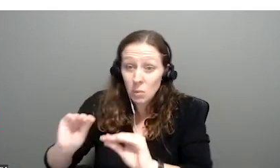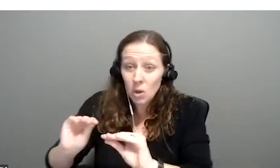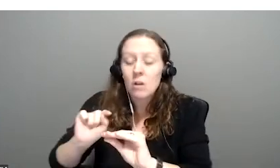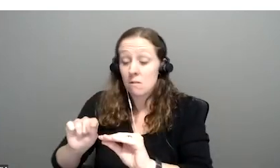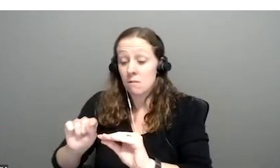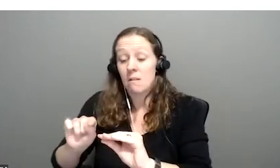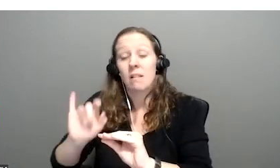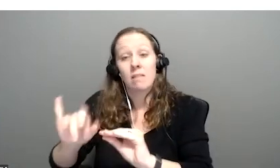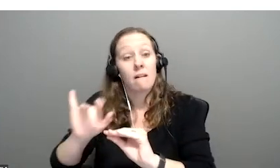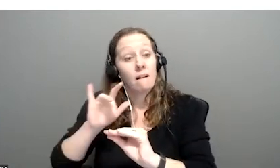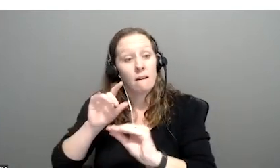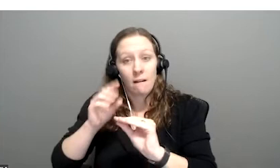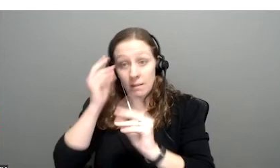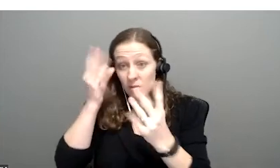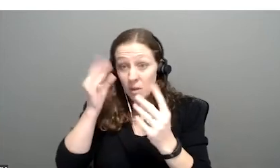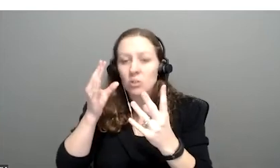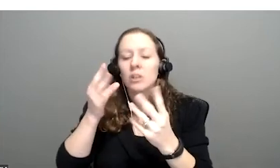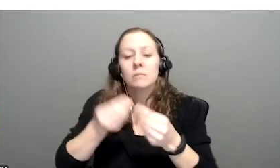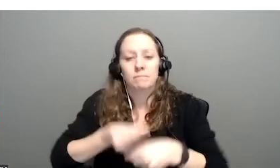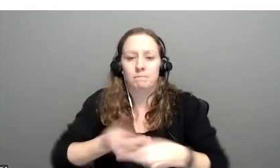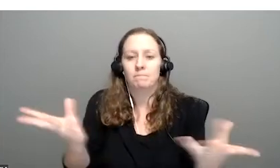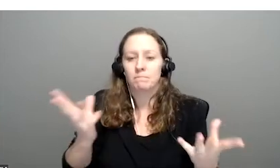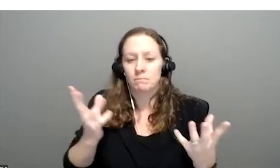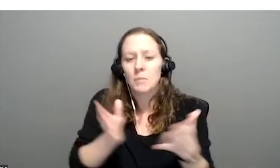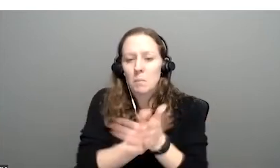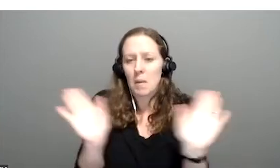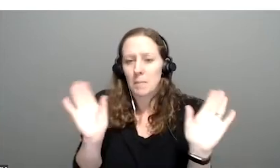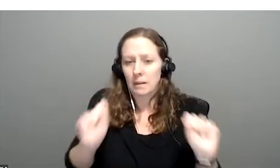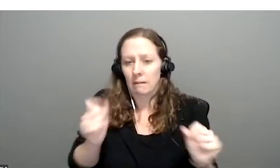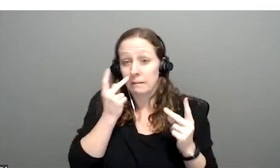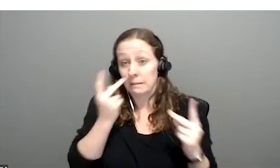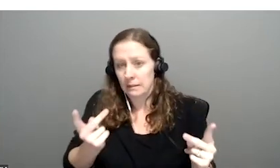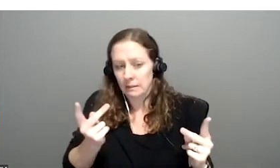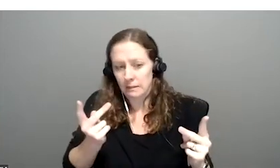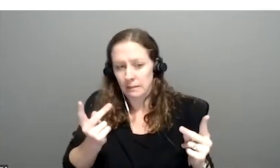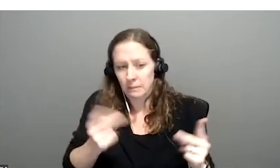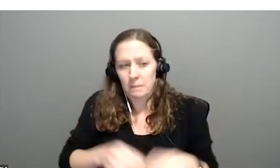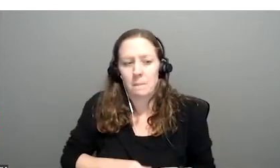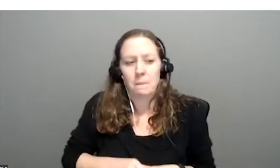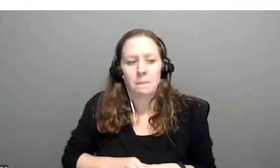so all the progress can be measured publicly. The same year the Gender Results Framework,